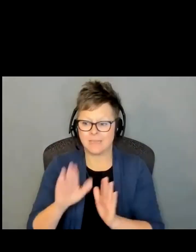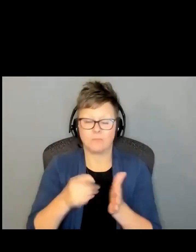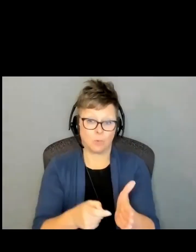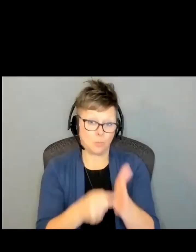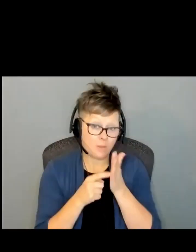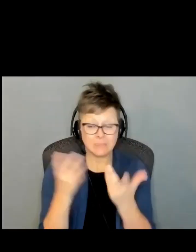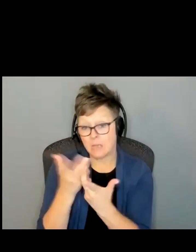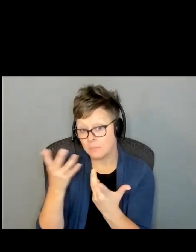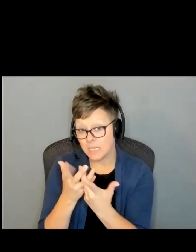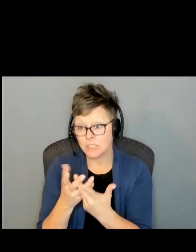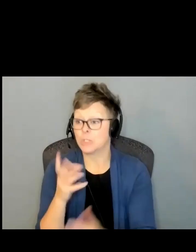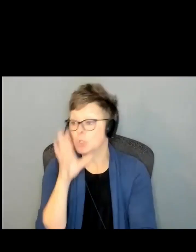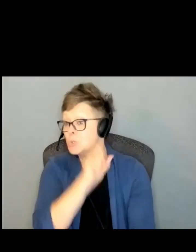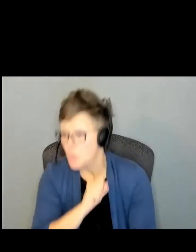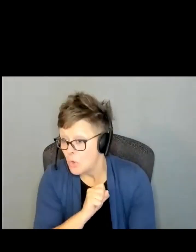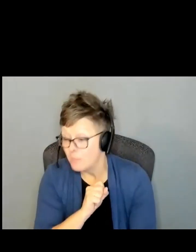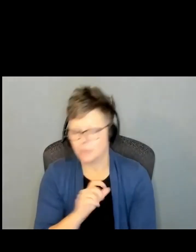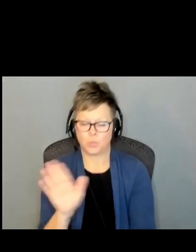or no accommodations or requirements are needed.